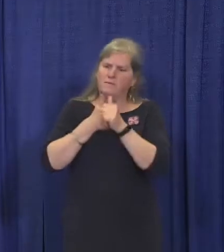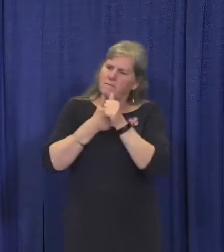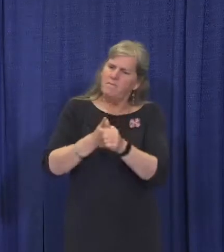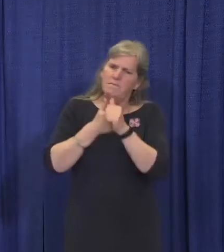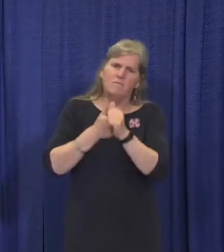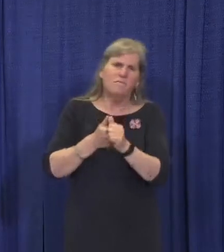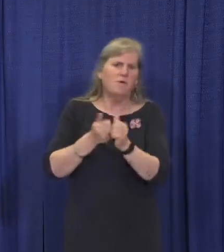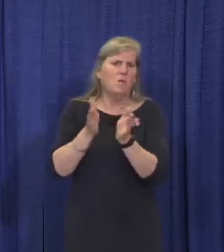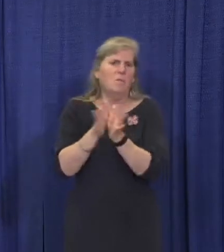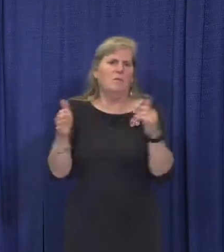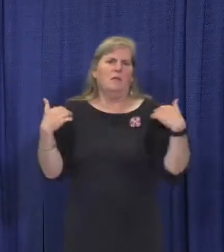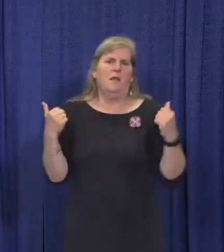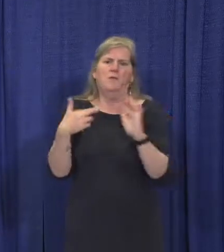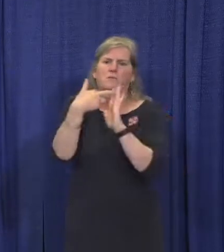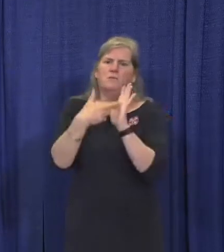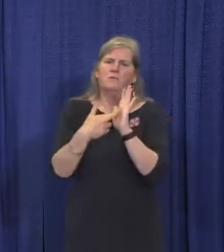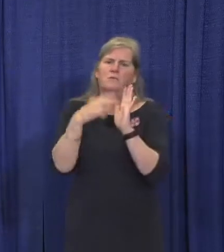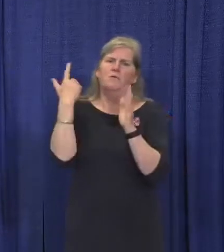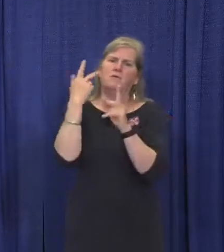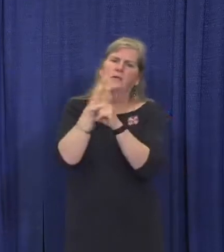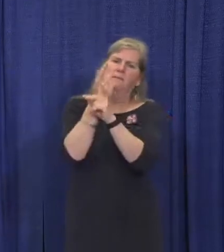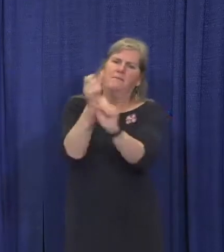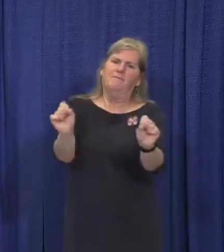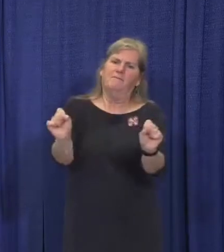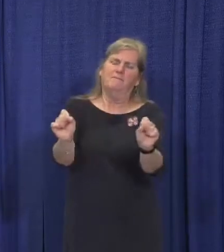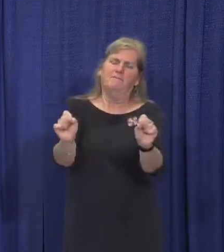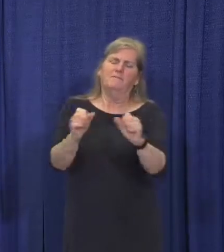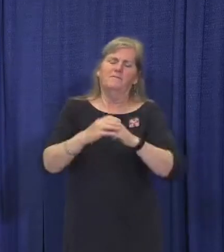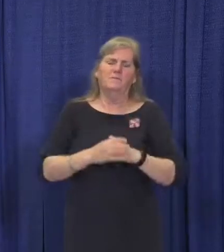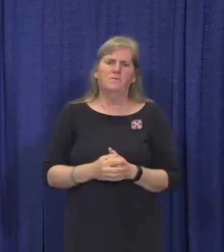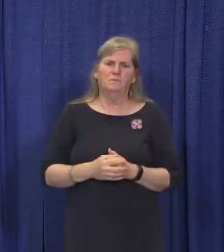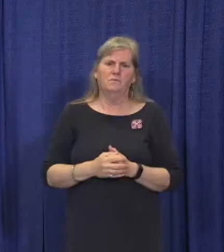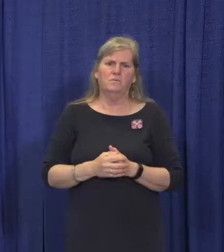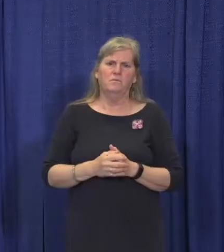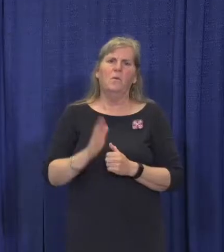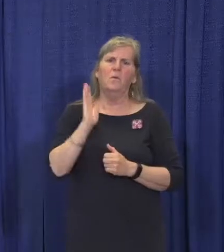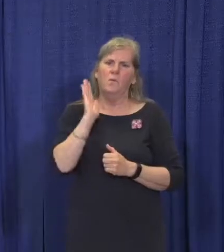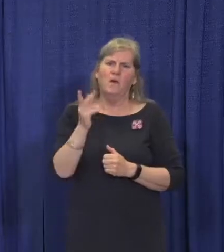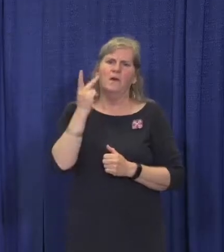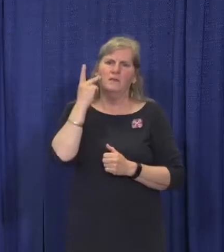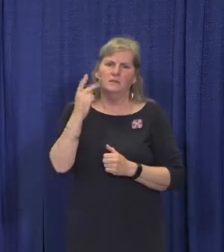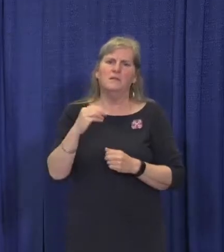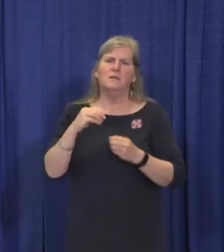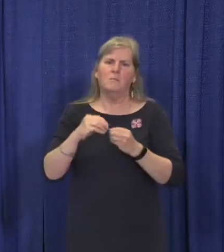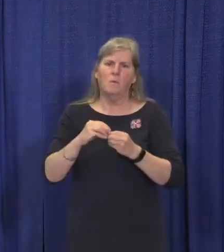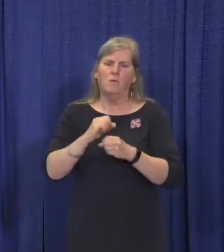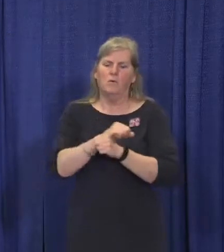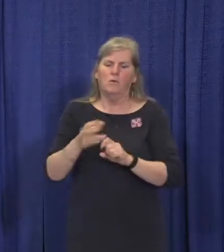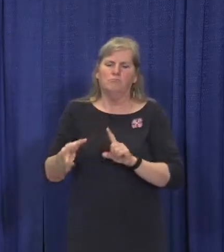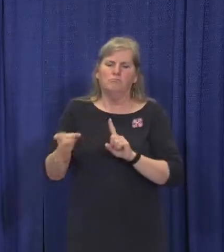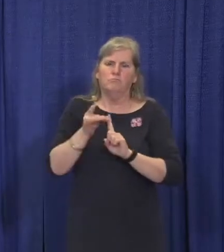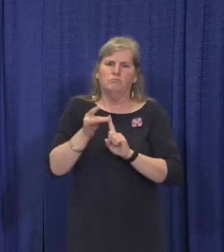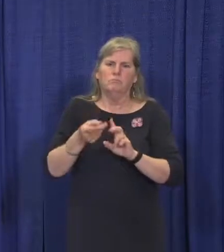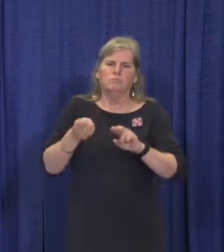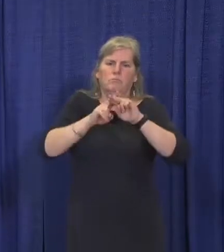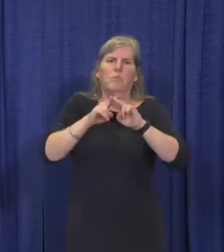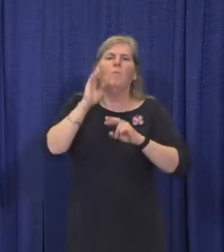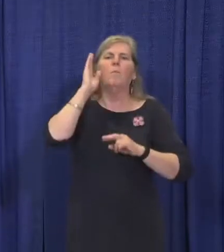it is. We will see Marchese is from this outbreak.